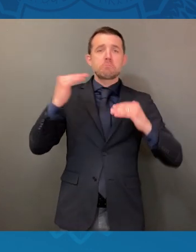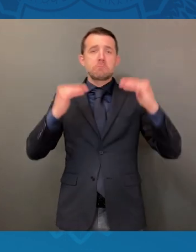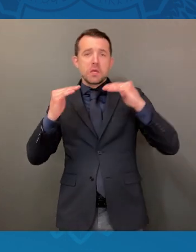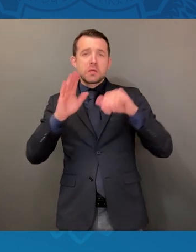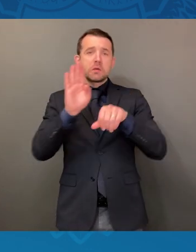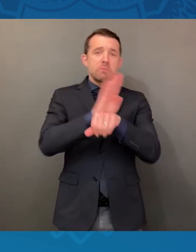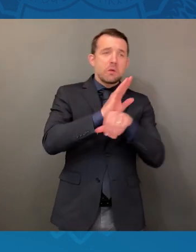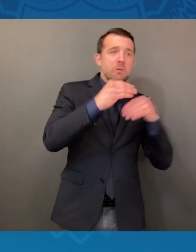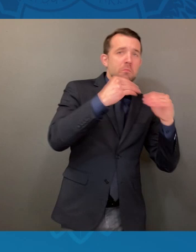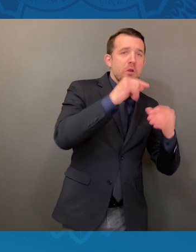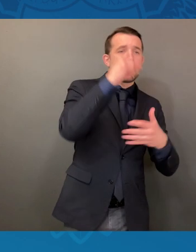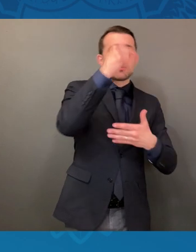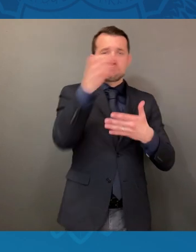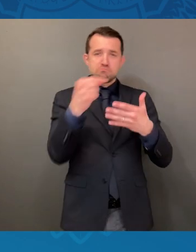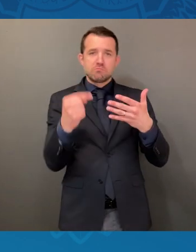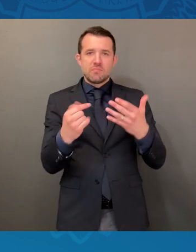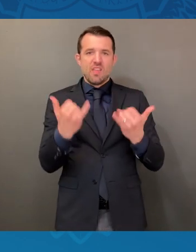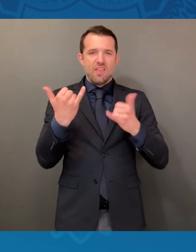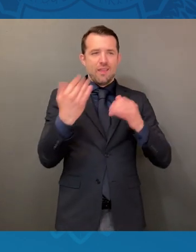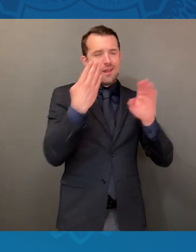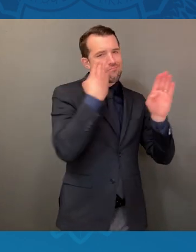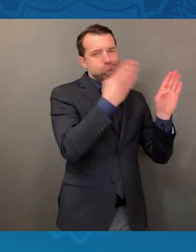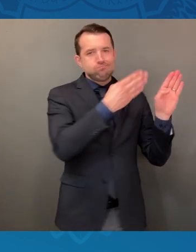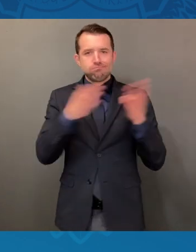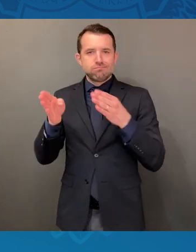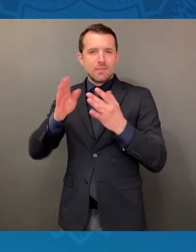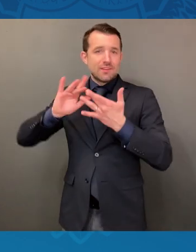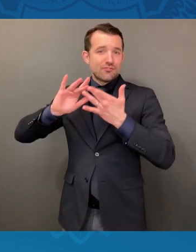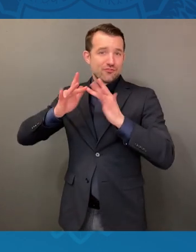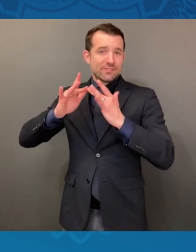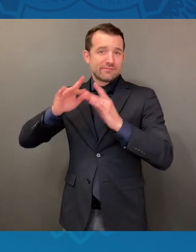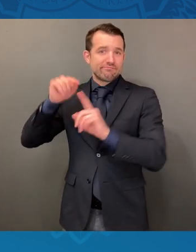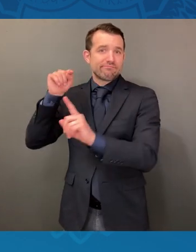Parents used the internet to buy their groceries.